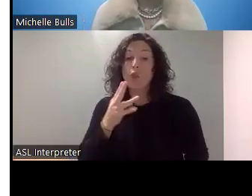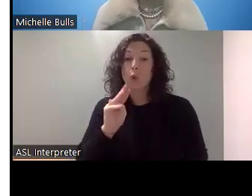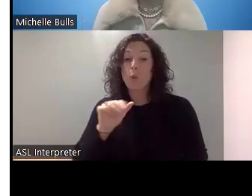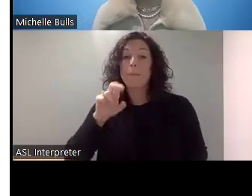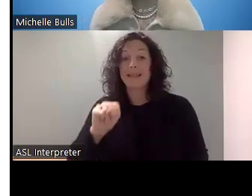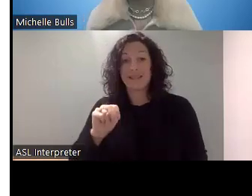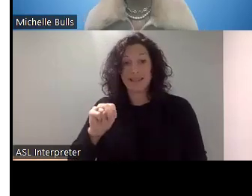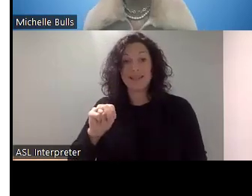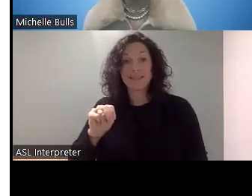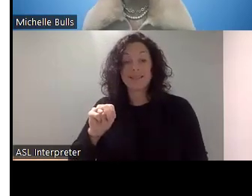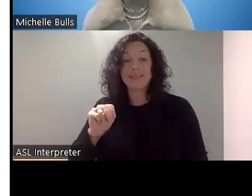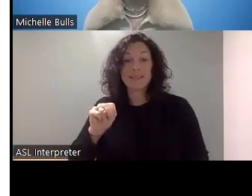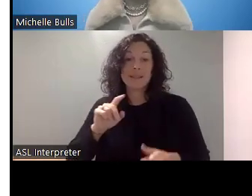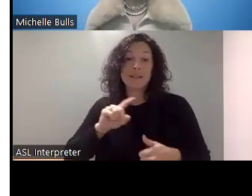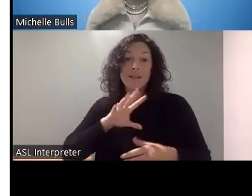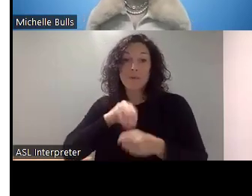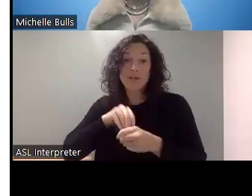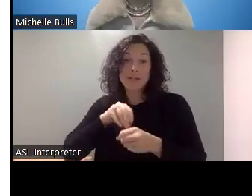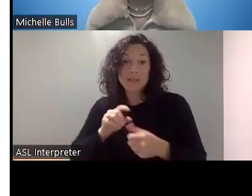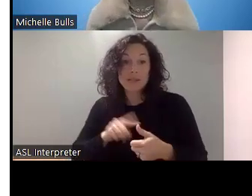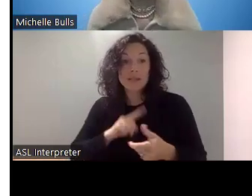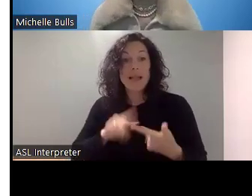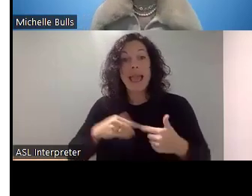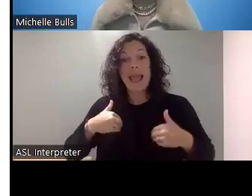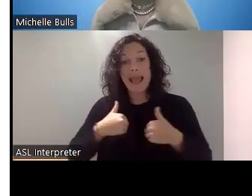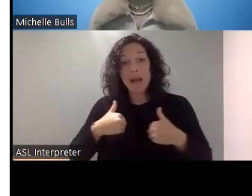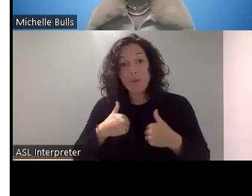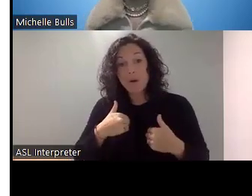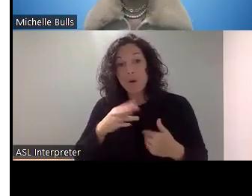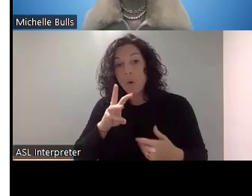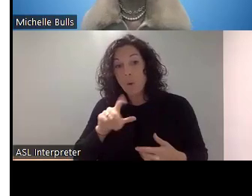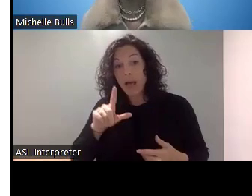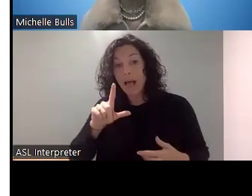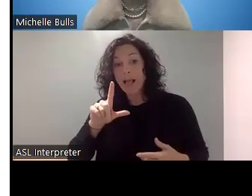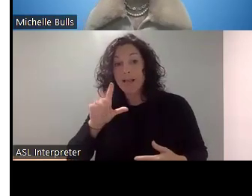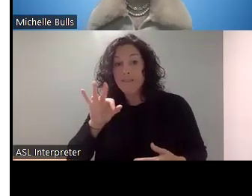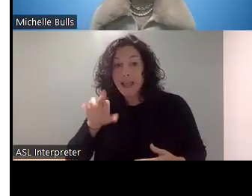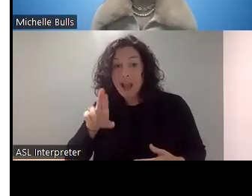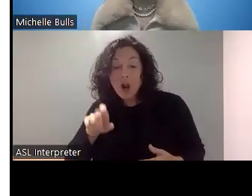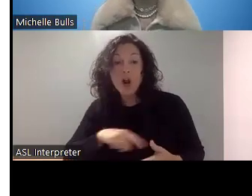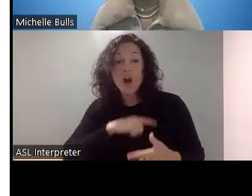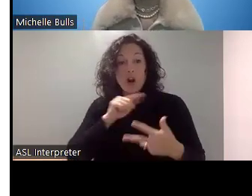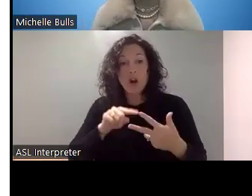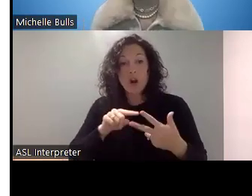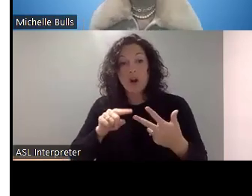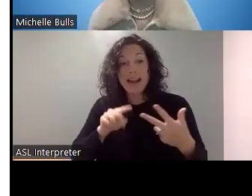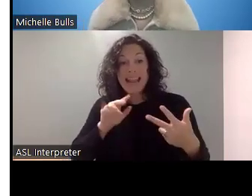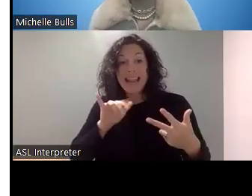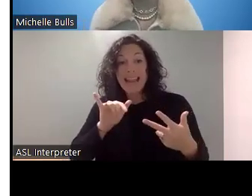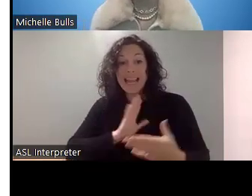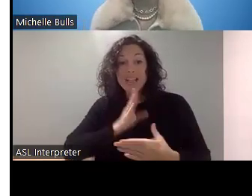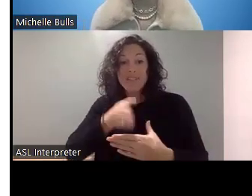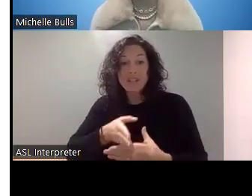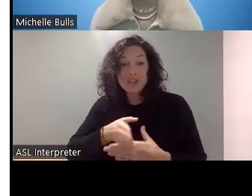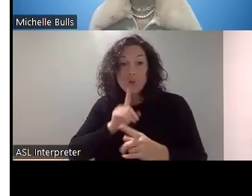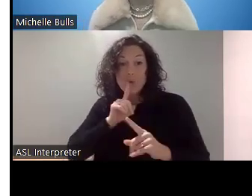animal welfare, invention reporting and post-award requirements as well as the FCOI, financial conflict of interest